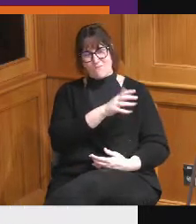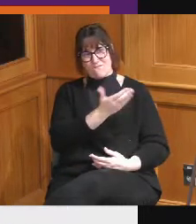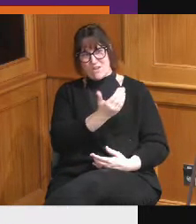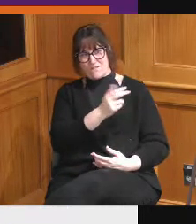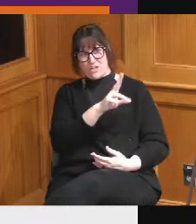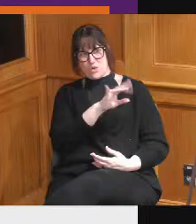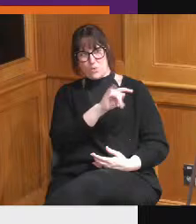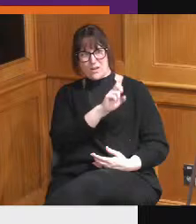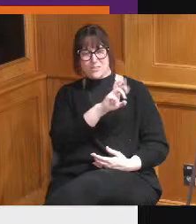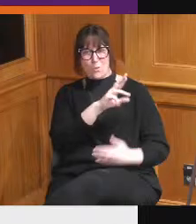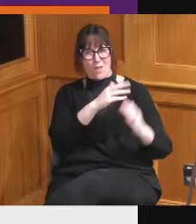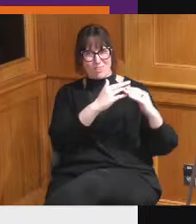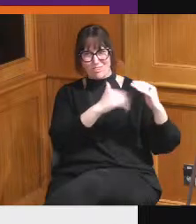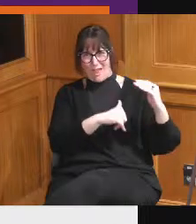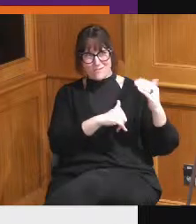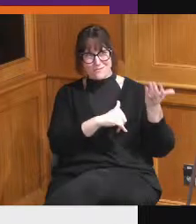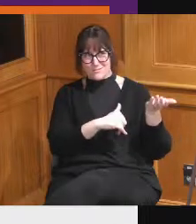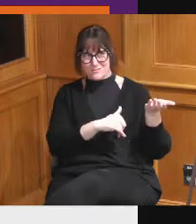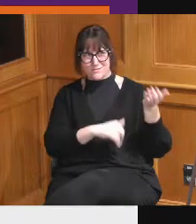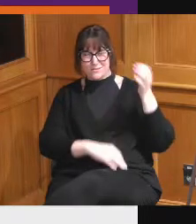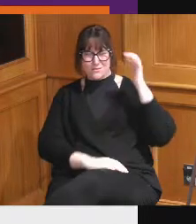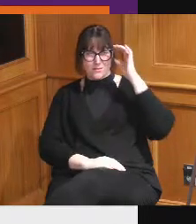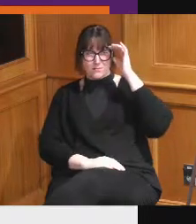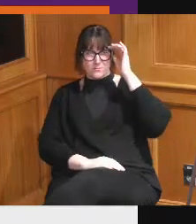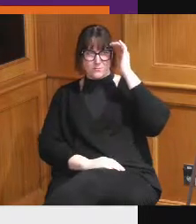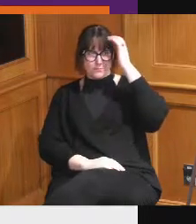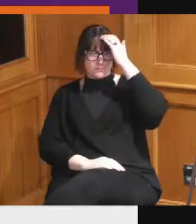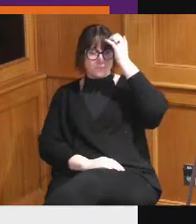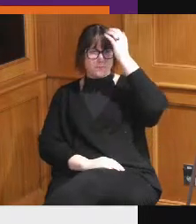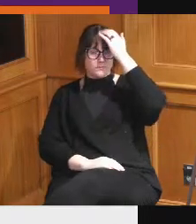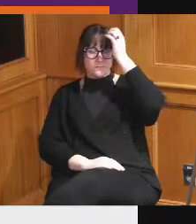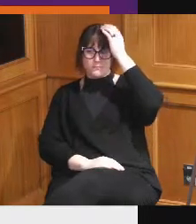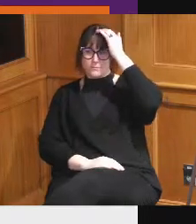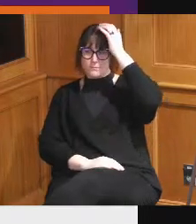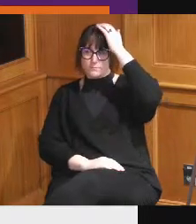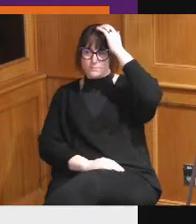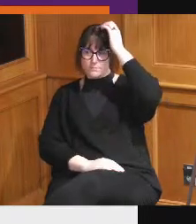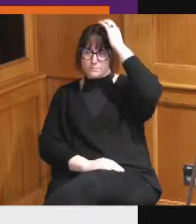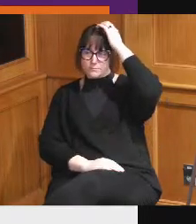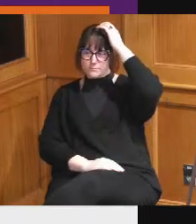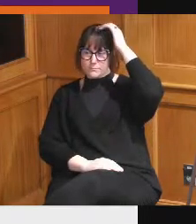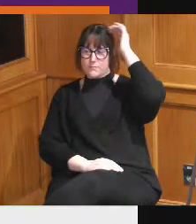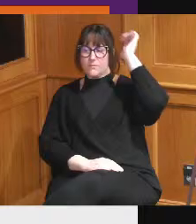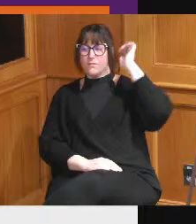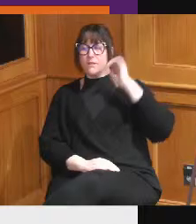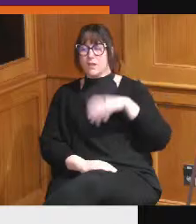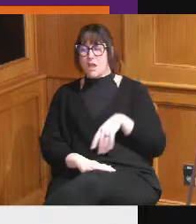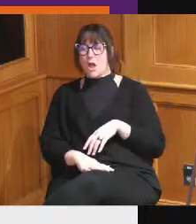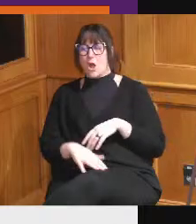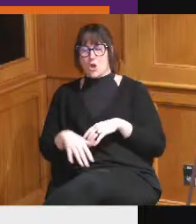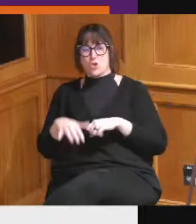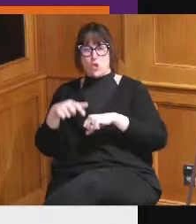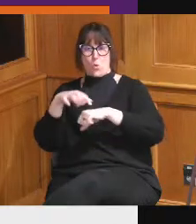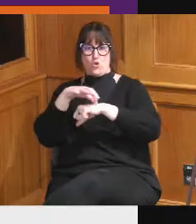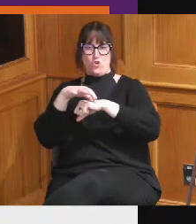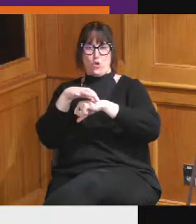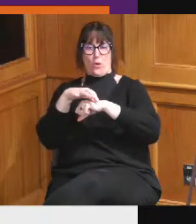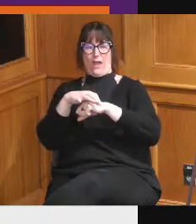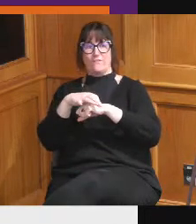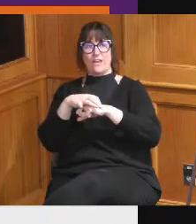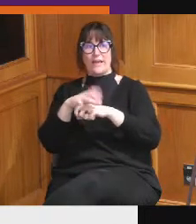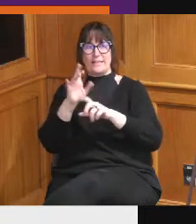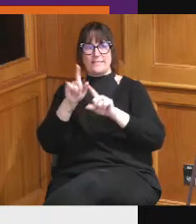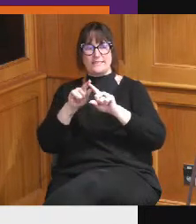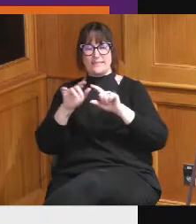this again the geographic diversity you know there's more we need to sort of keep pushing